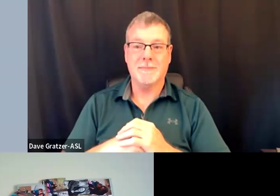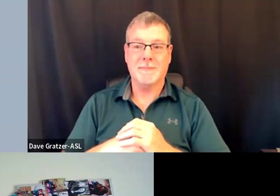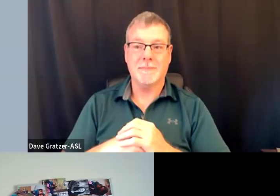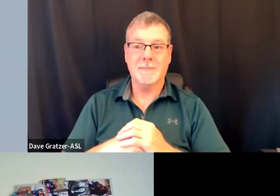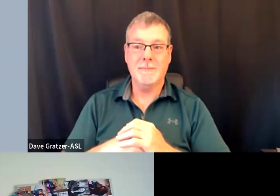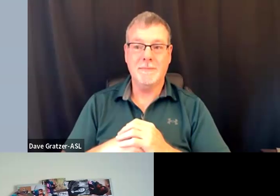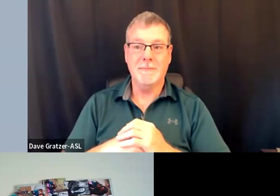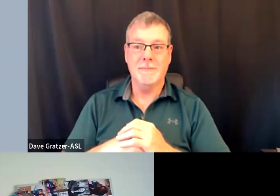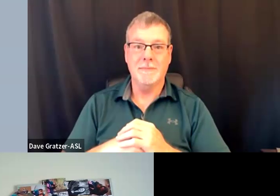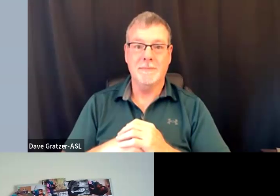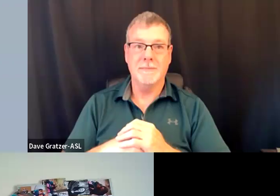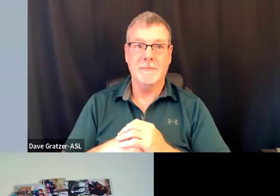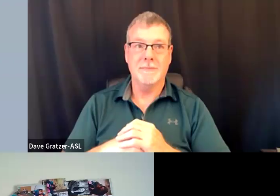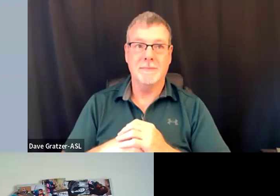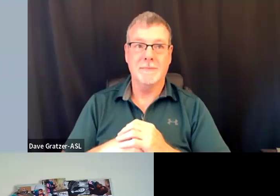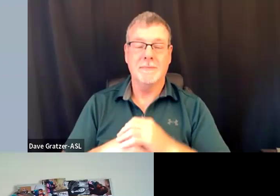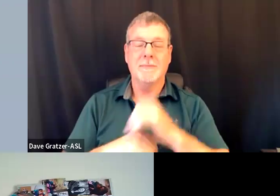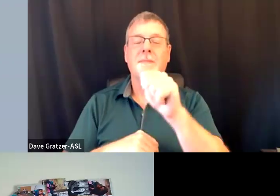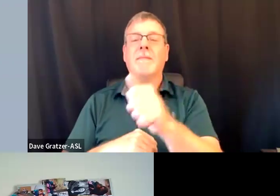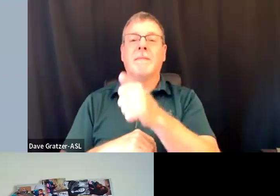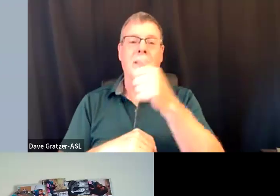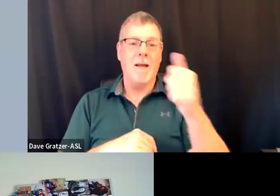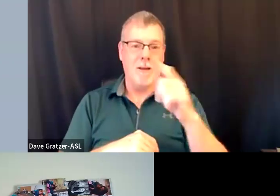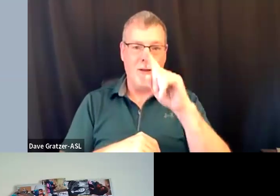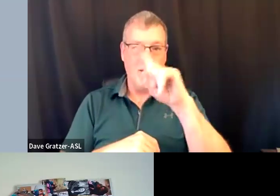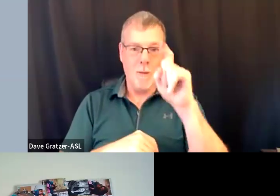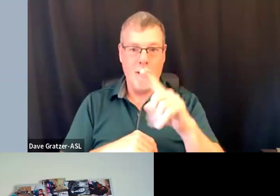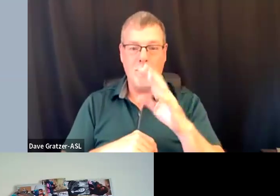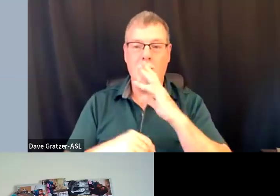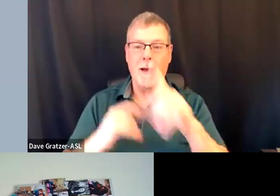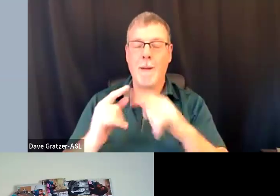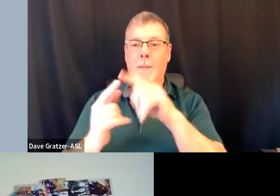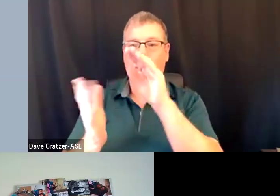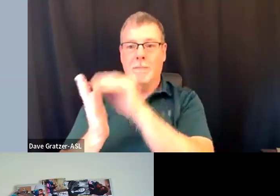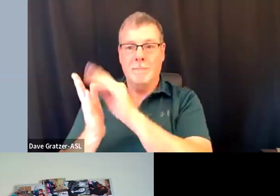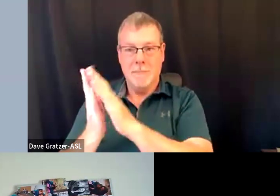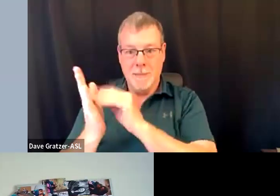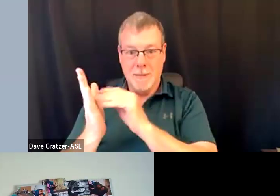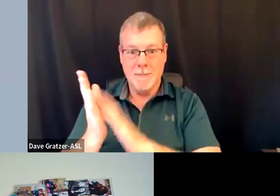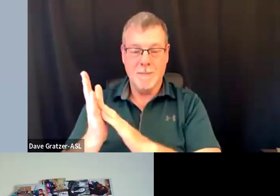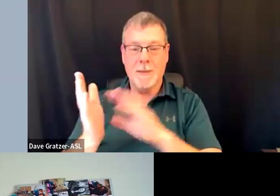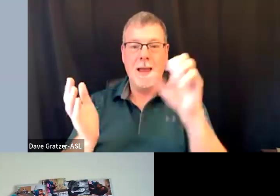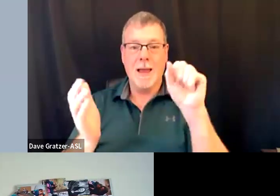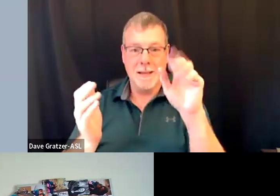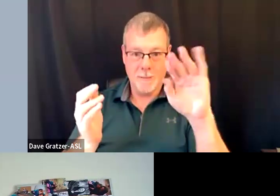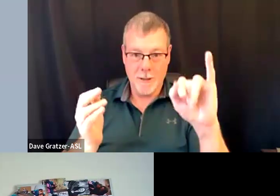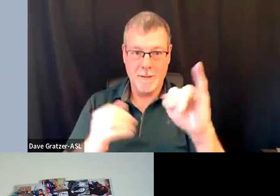All right. There's another question about kind of documentation about serious mental illness,